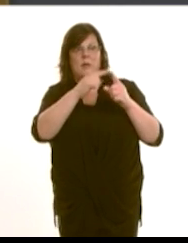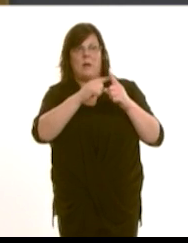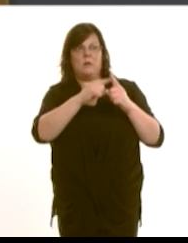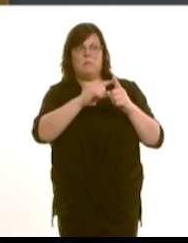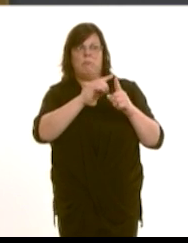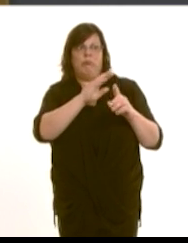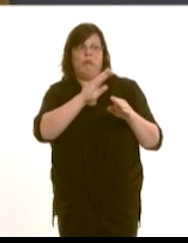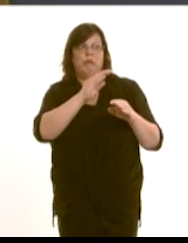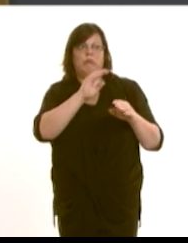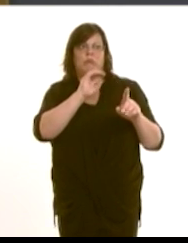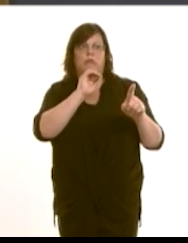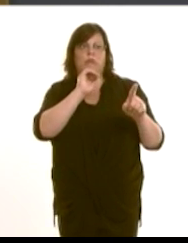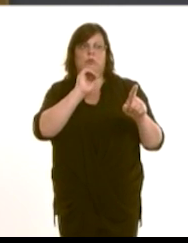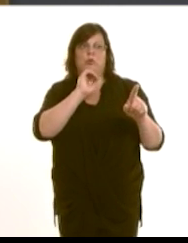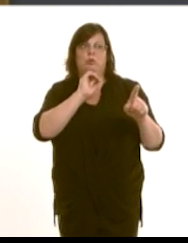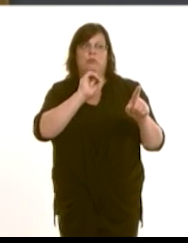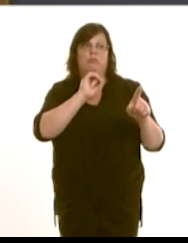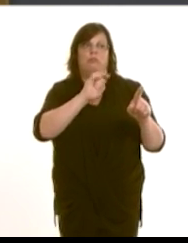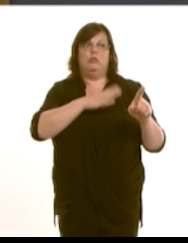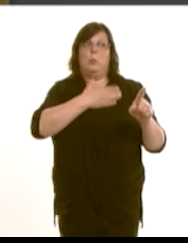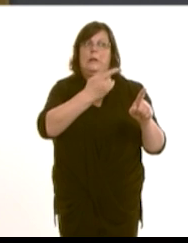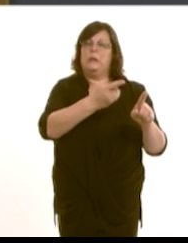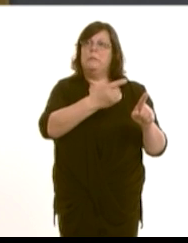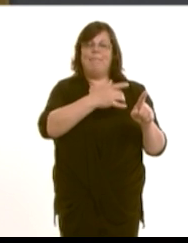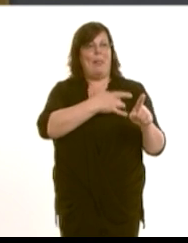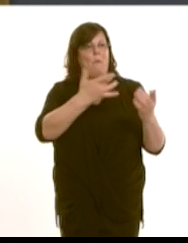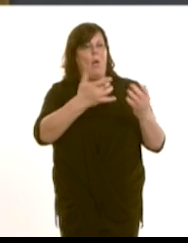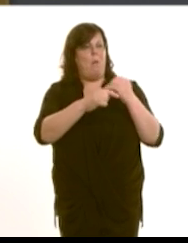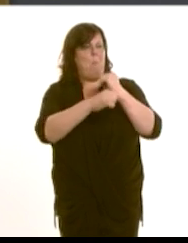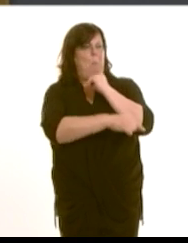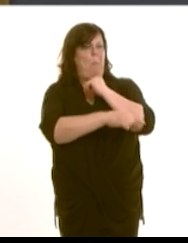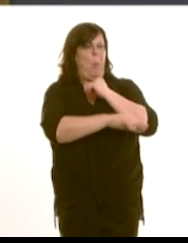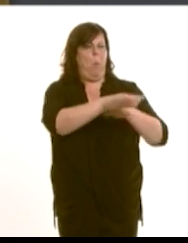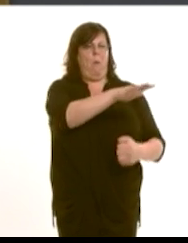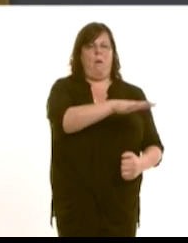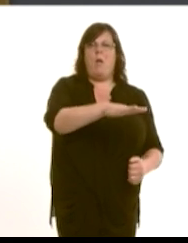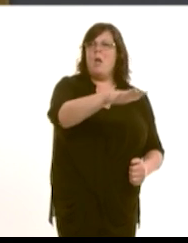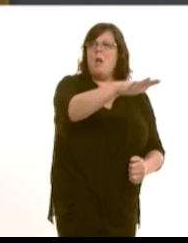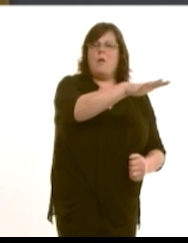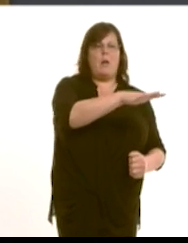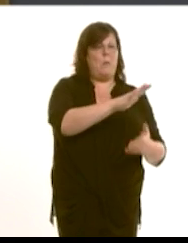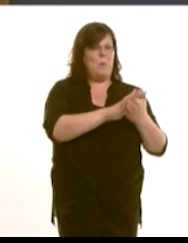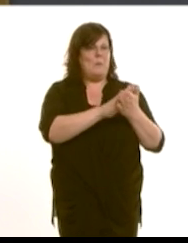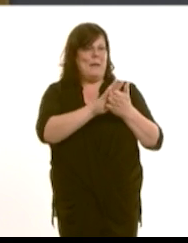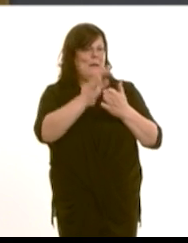live in our poorest areas reflects the fact that this tax is fundamentally unfair.